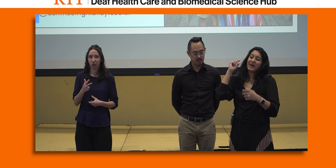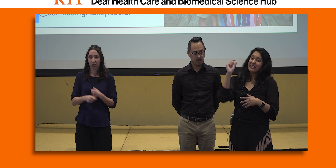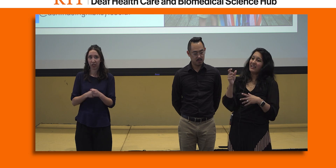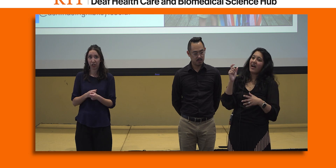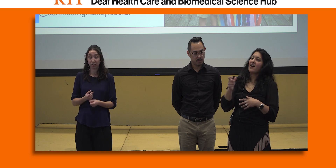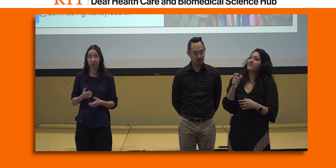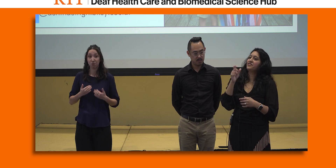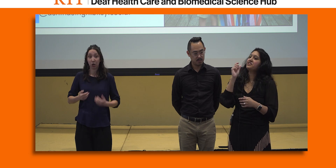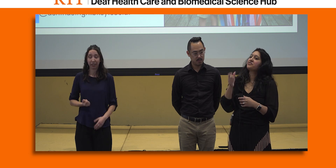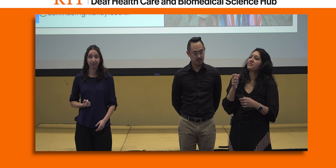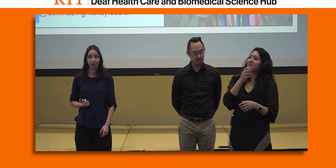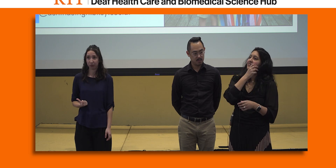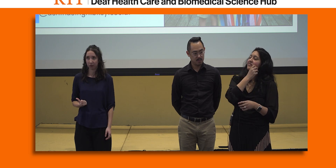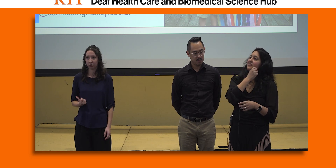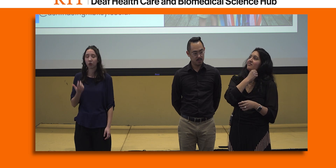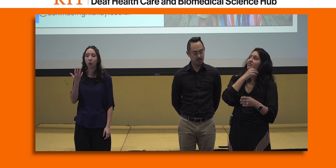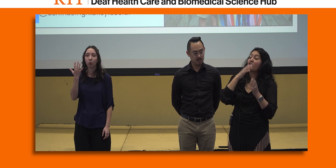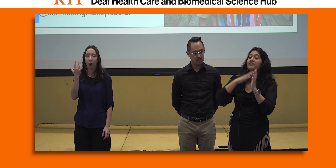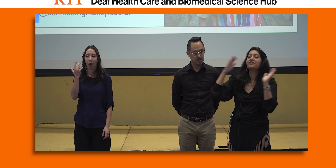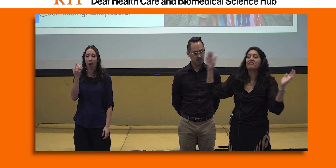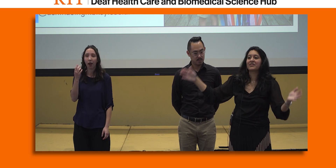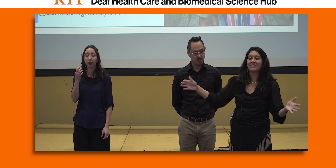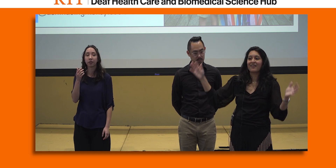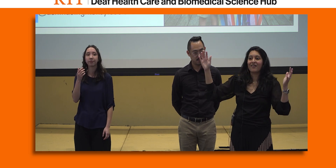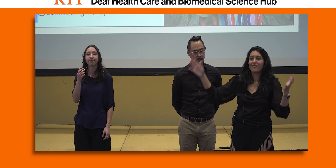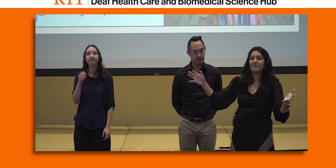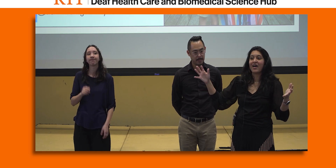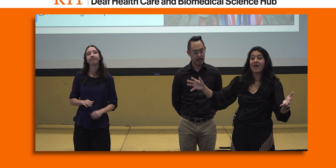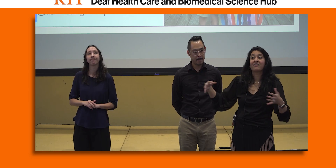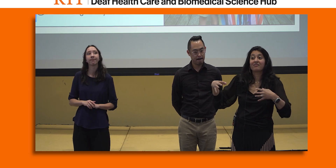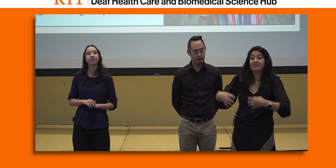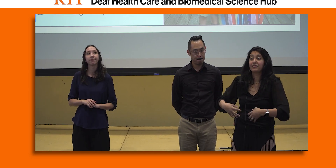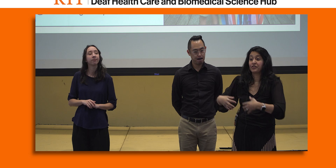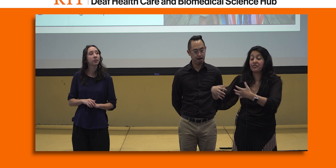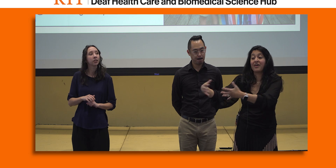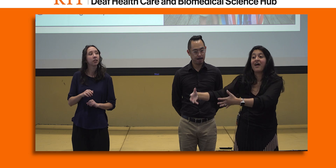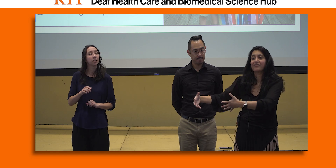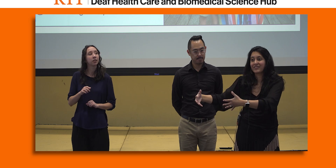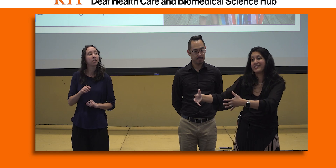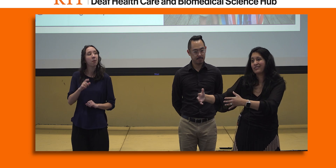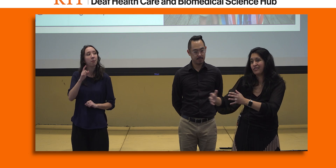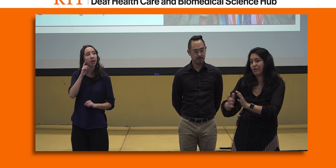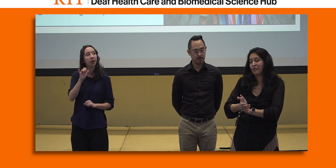might have decreased longevity of that liver graft.